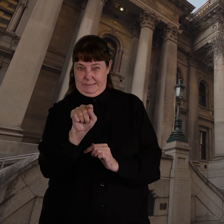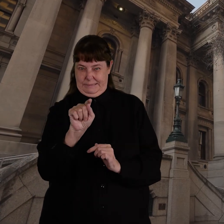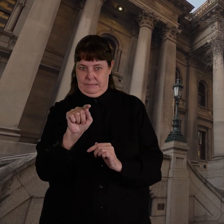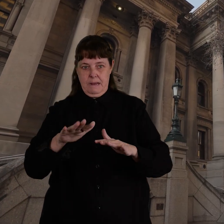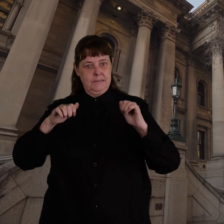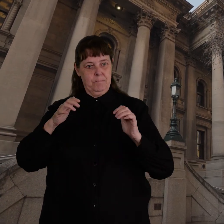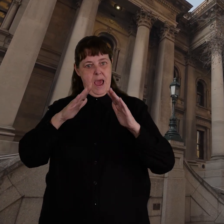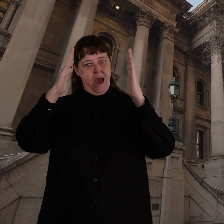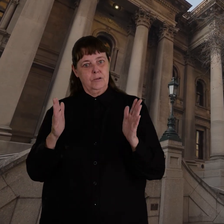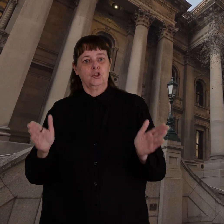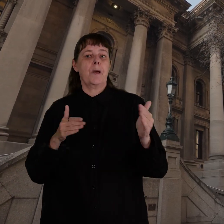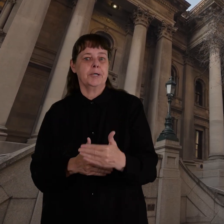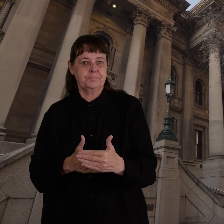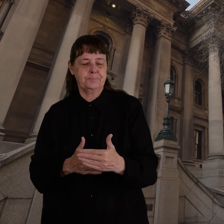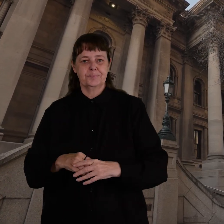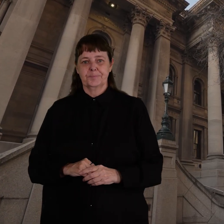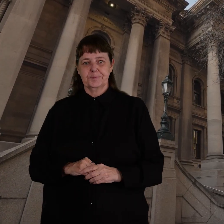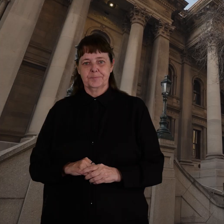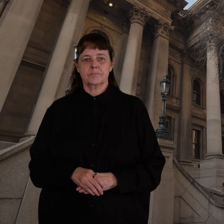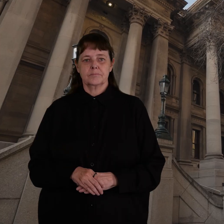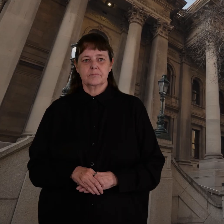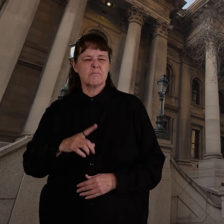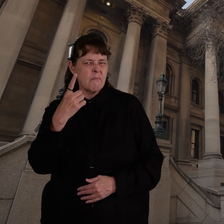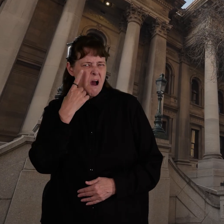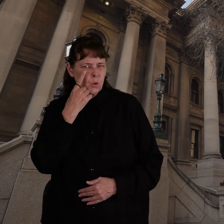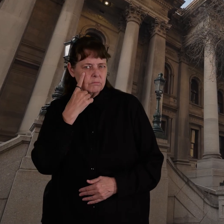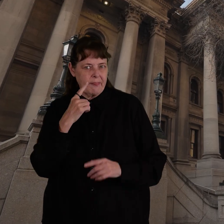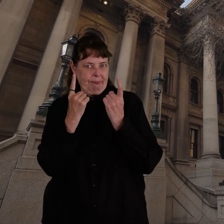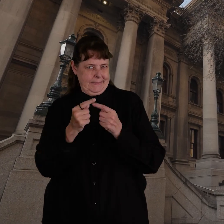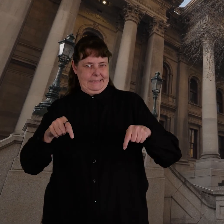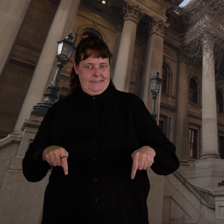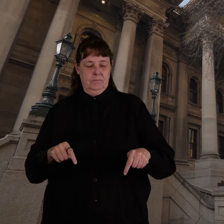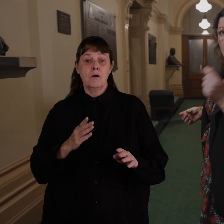New Parliament House. And this corridor is at the front of the House of Assembly chamber.